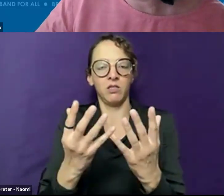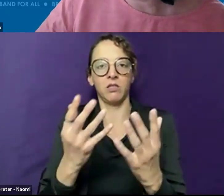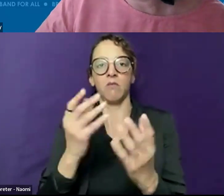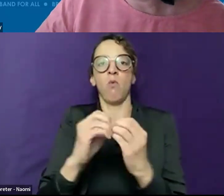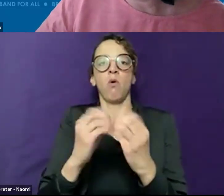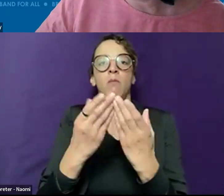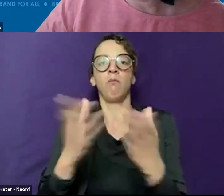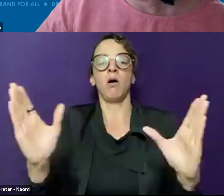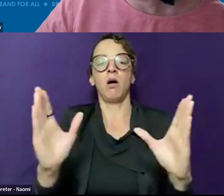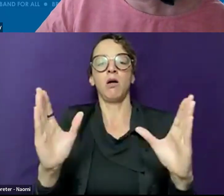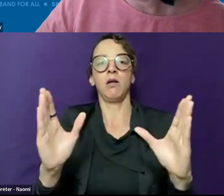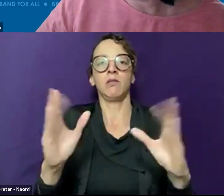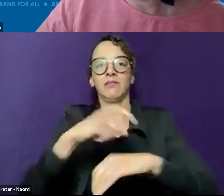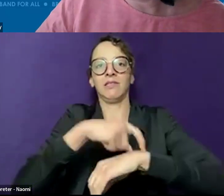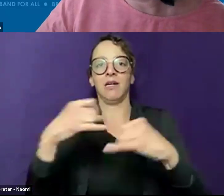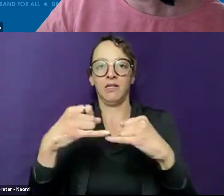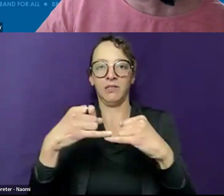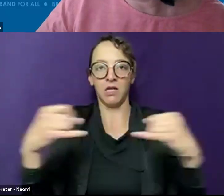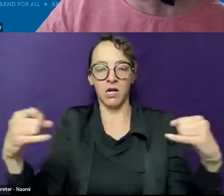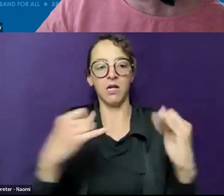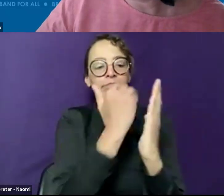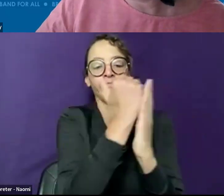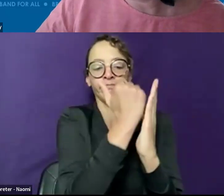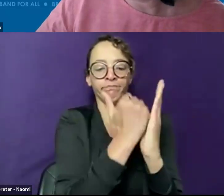or kind of kind of the timelines or you know how many days will be available to